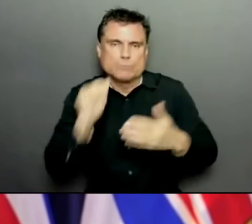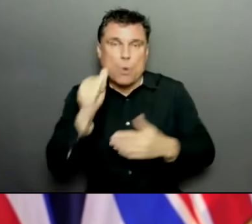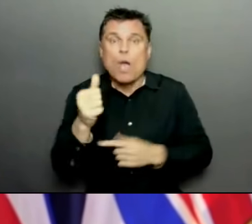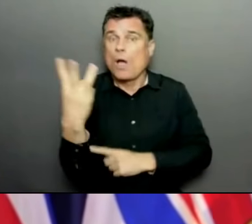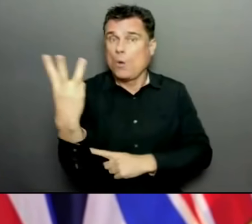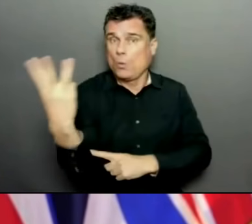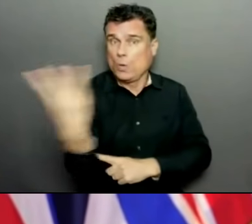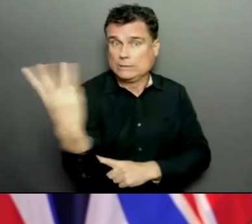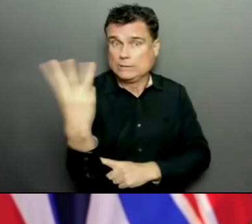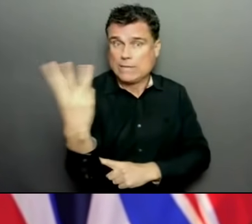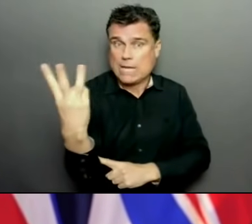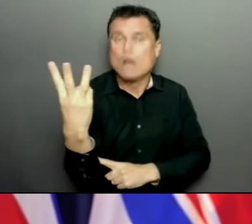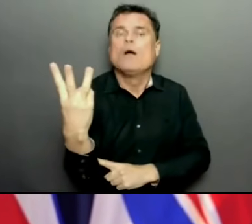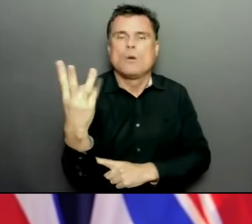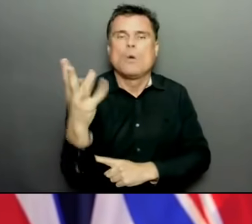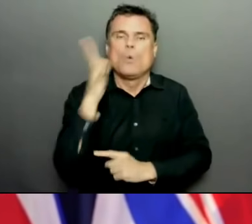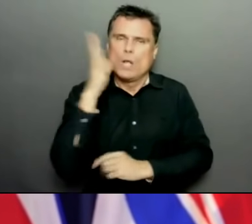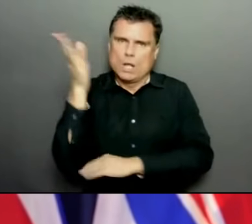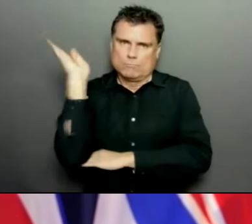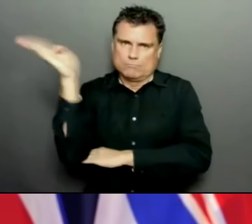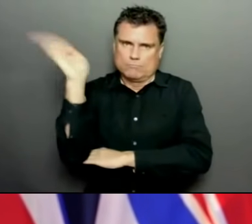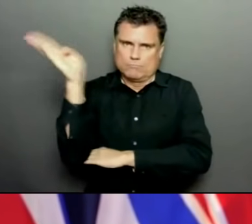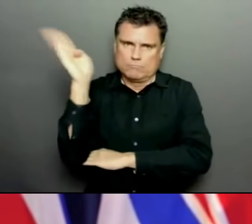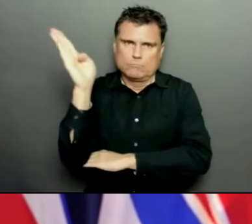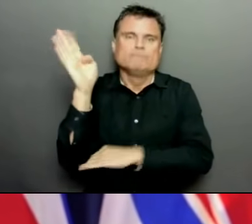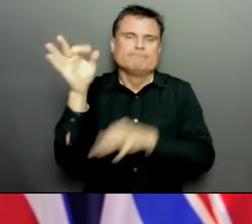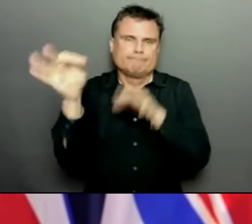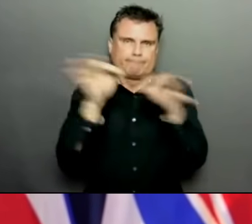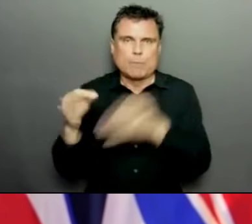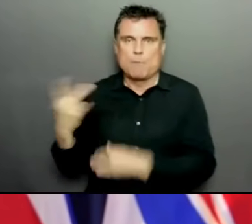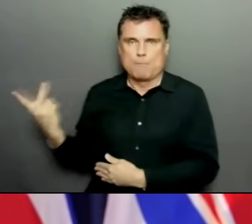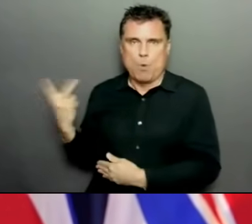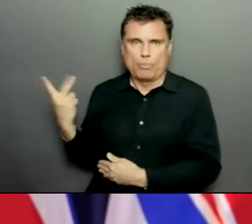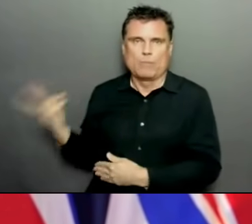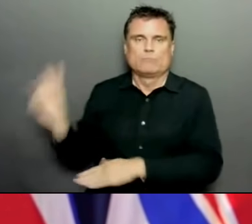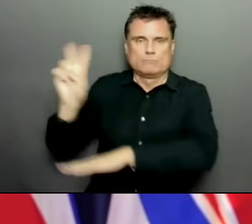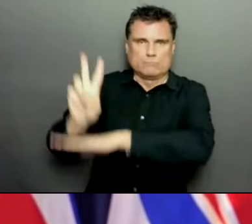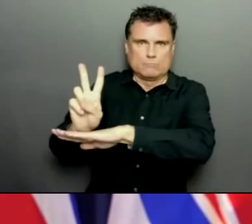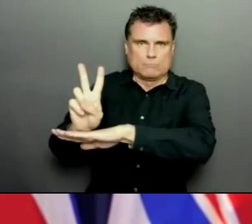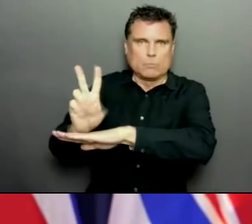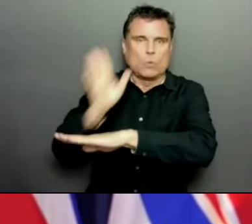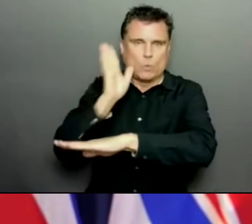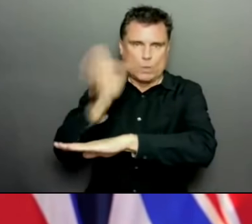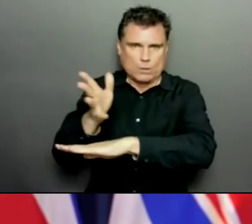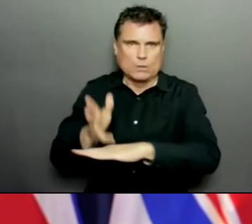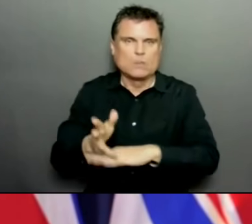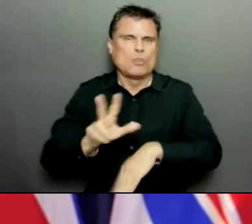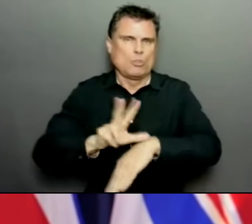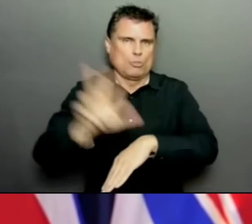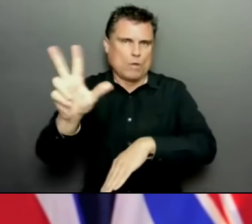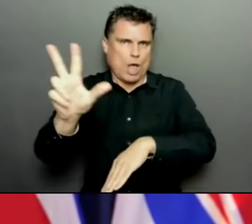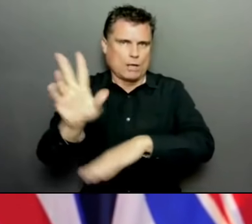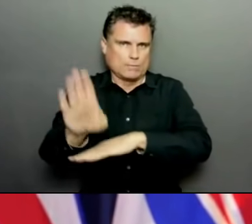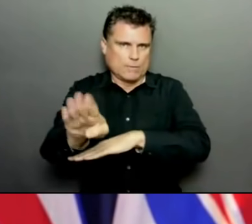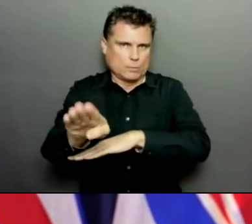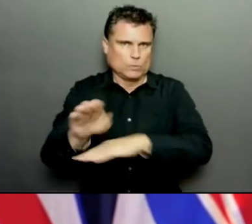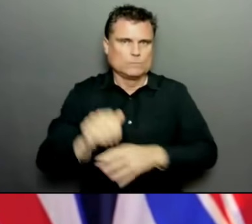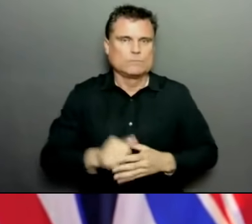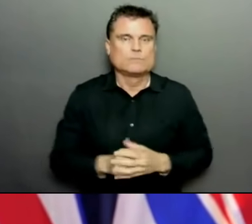we will be giving an in-person briefing here. Doctor Henry and I at 3 o'clock. That briefing will include some modelling